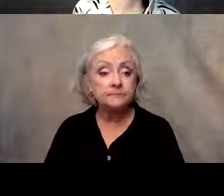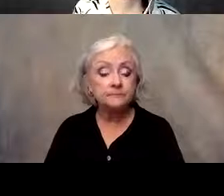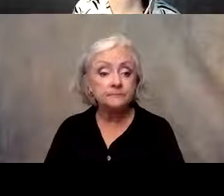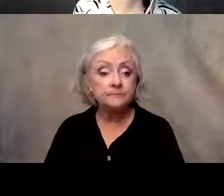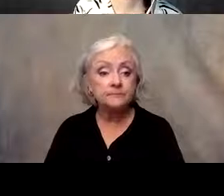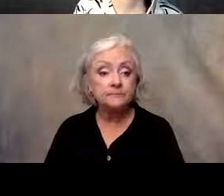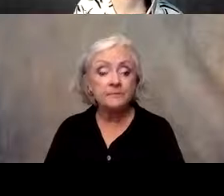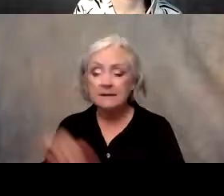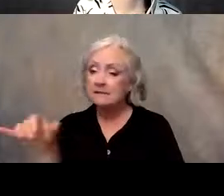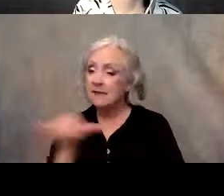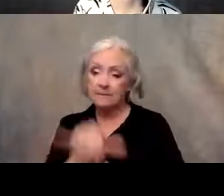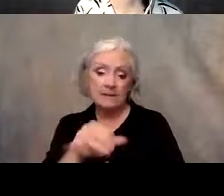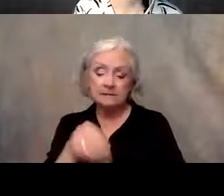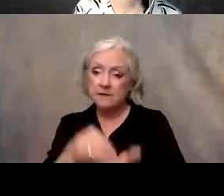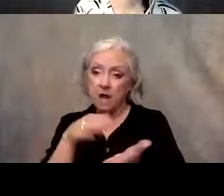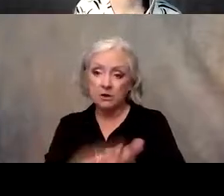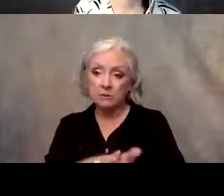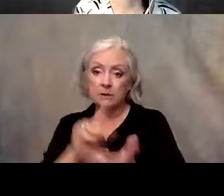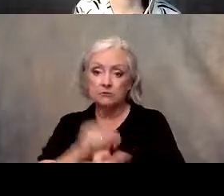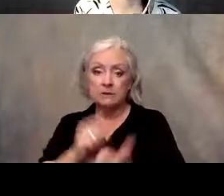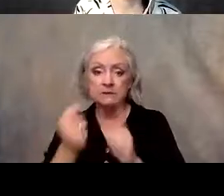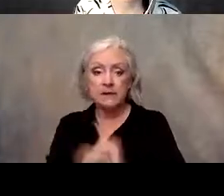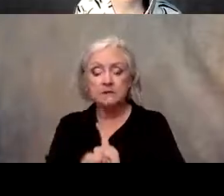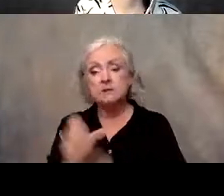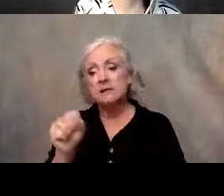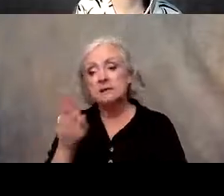document translation subtitles need to be translated, edited, 281 00:18:15,800 --> 00:18:20,240 and proofread by two professional human translators. At LUNA,